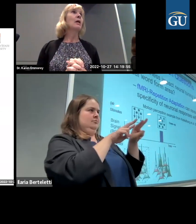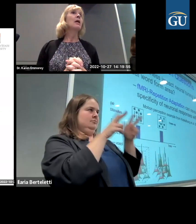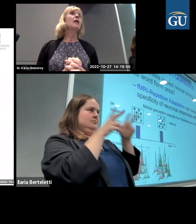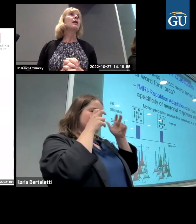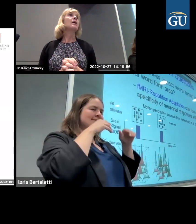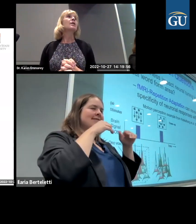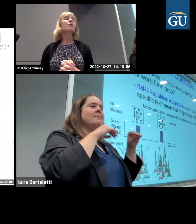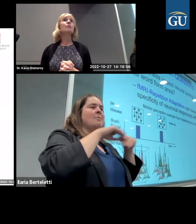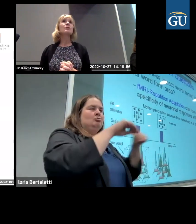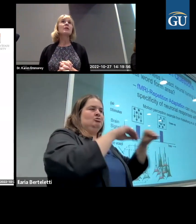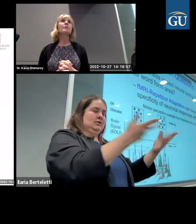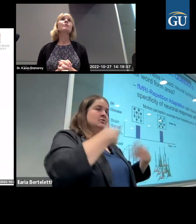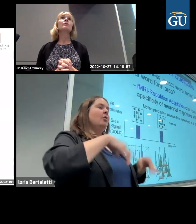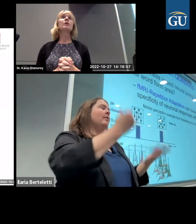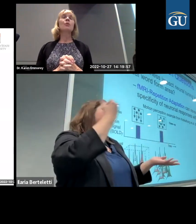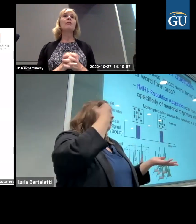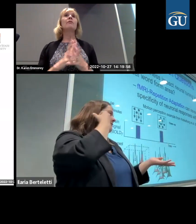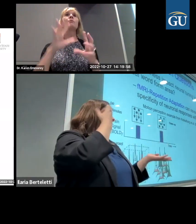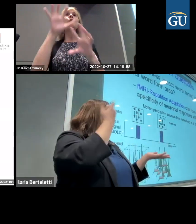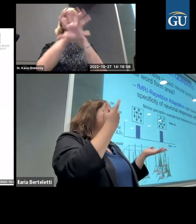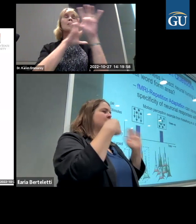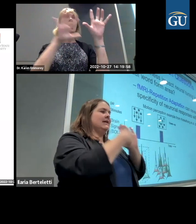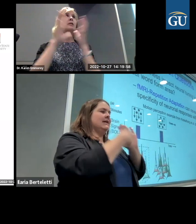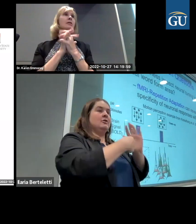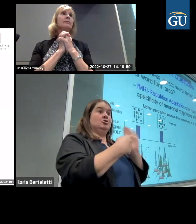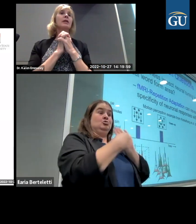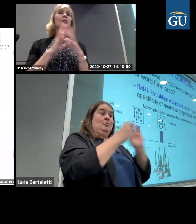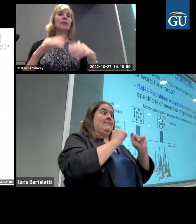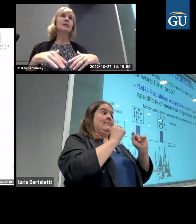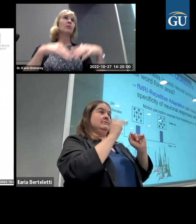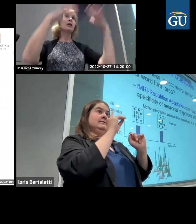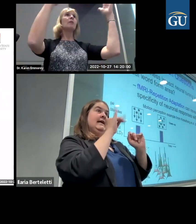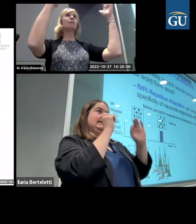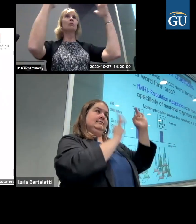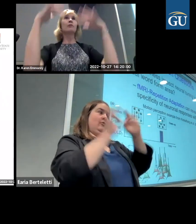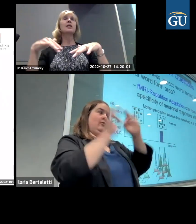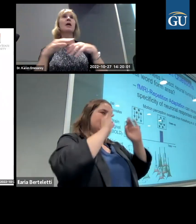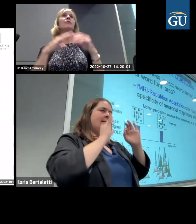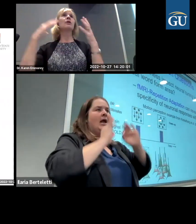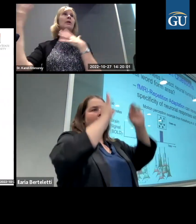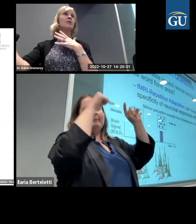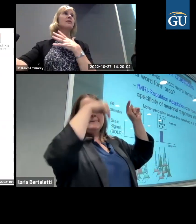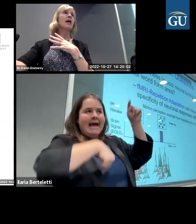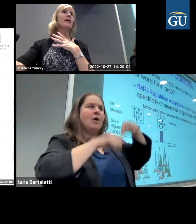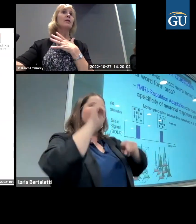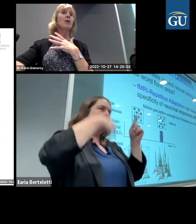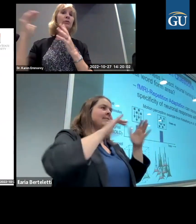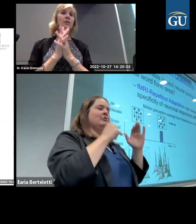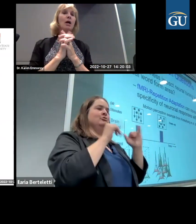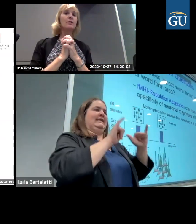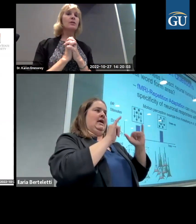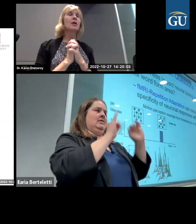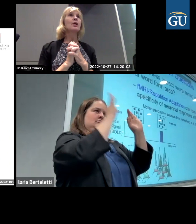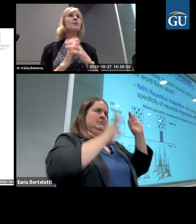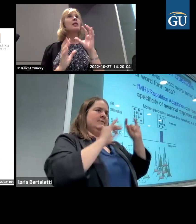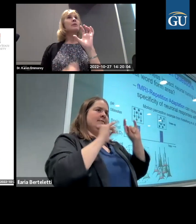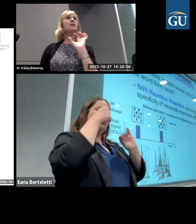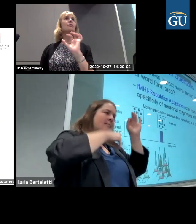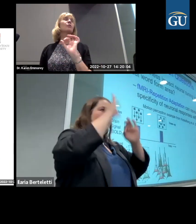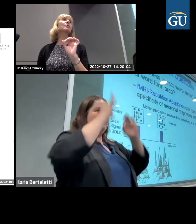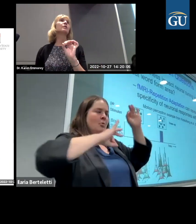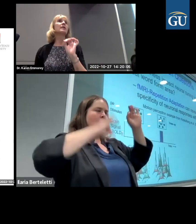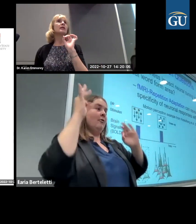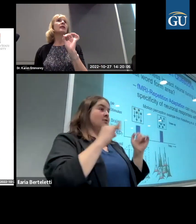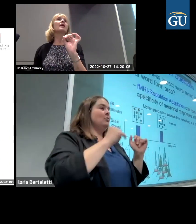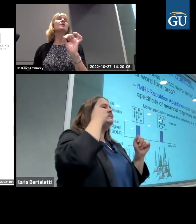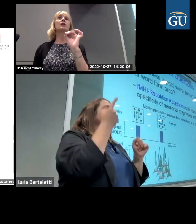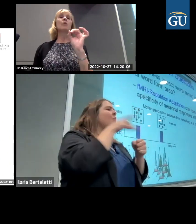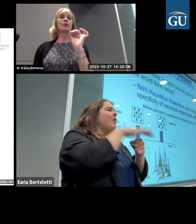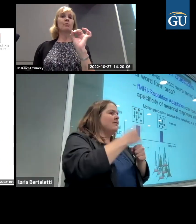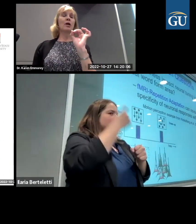So if you present people with moving dots, either, let's say, moving up from moving down. Compared to static non losing dots. You see a particular region that's engaged in motion processing.